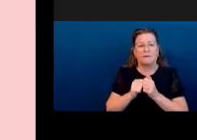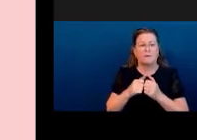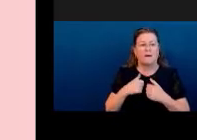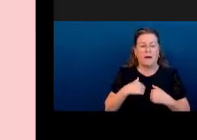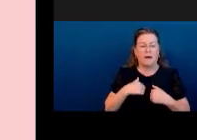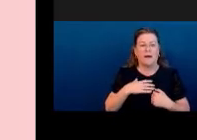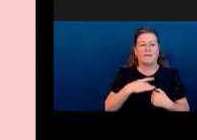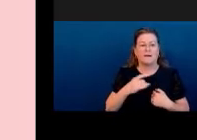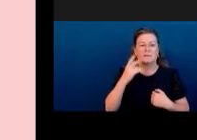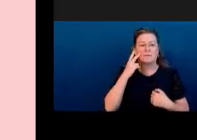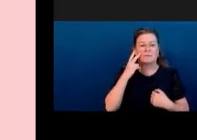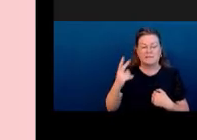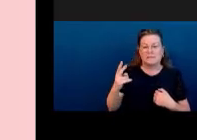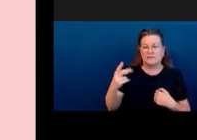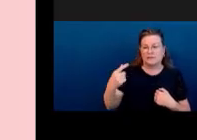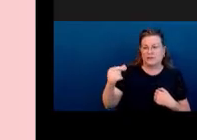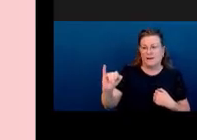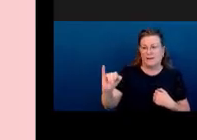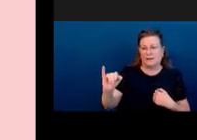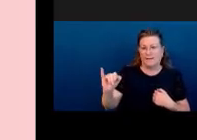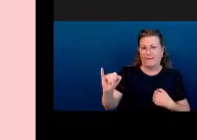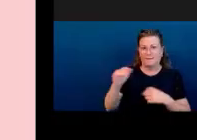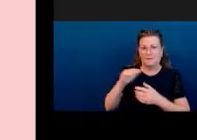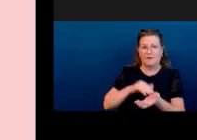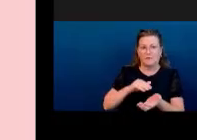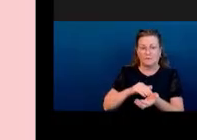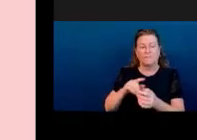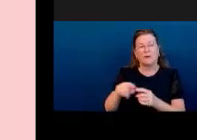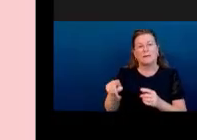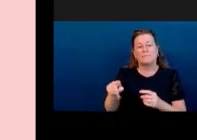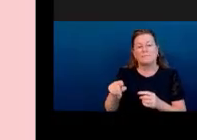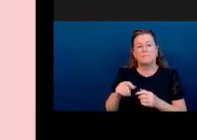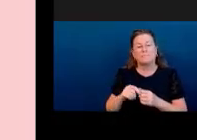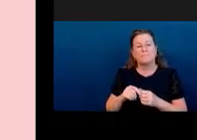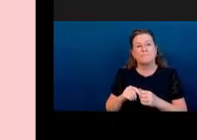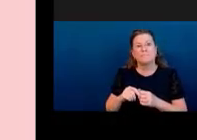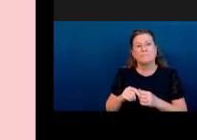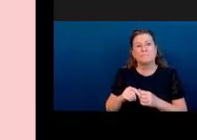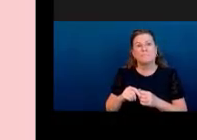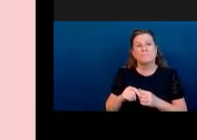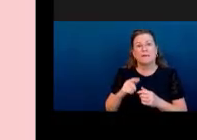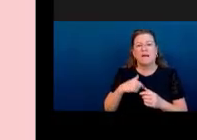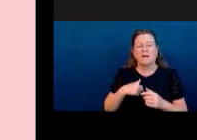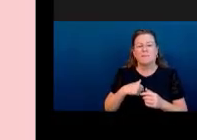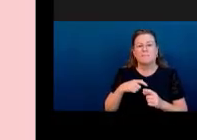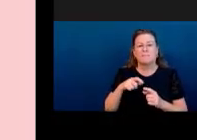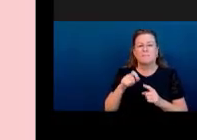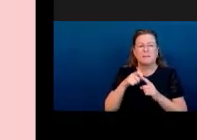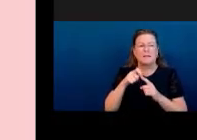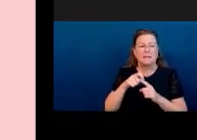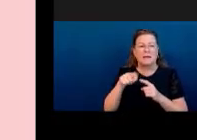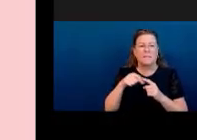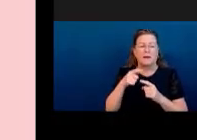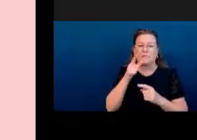see a GI but I am particular about the GI, because I don't